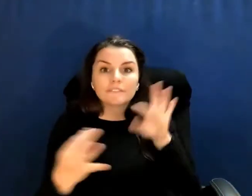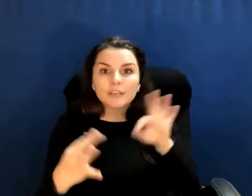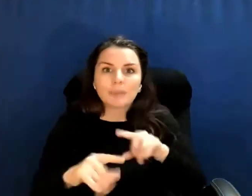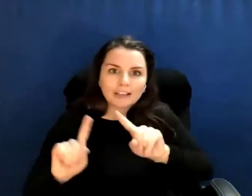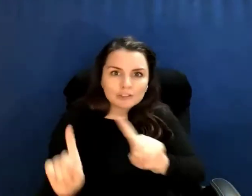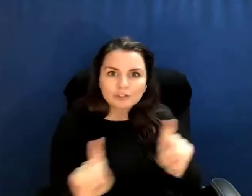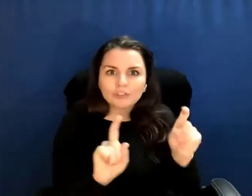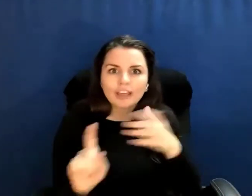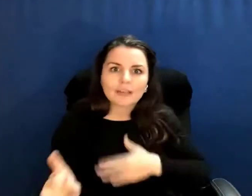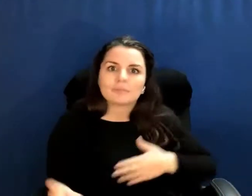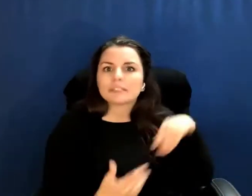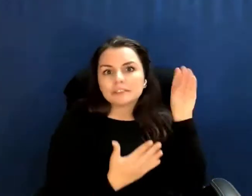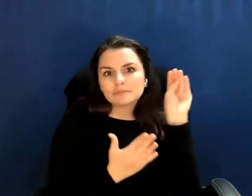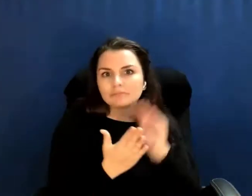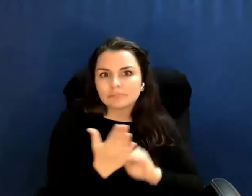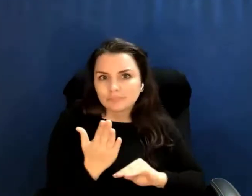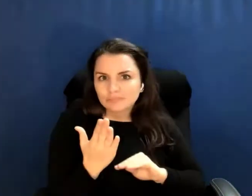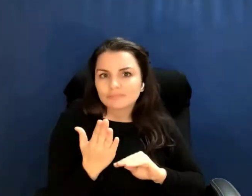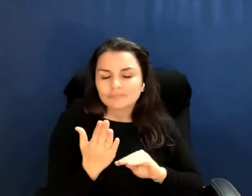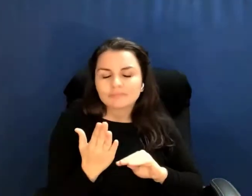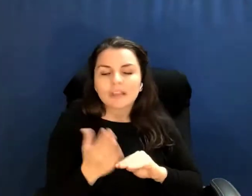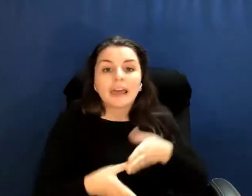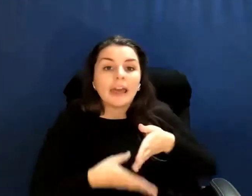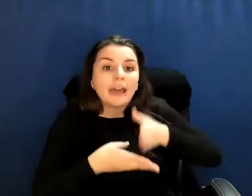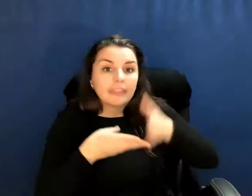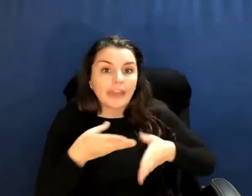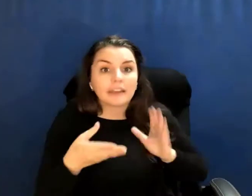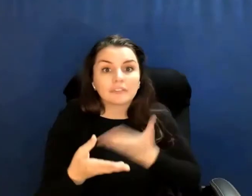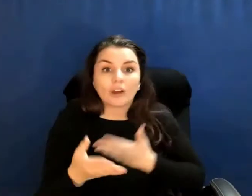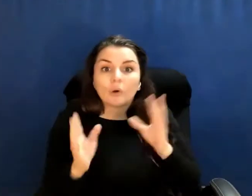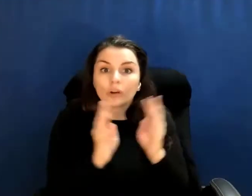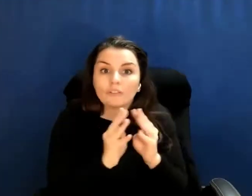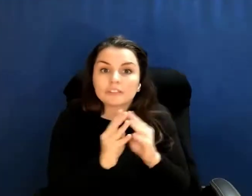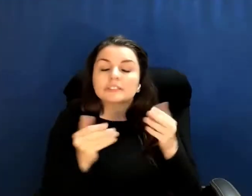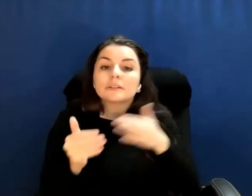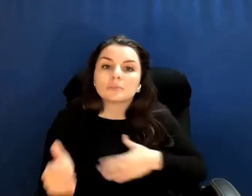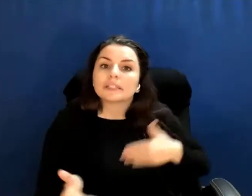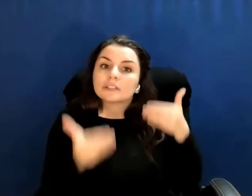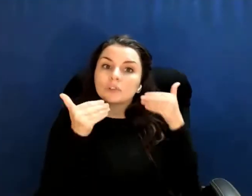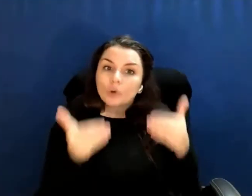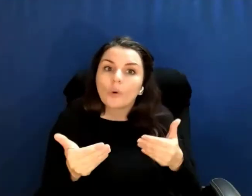to join this session. At the end of our conference, please take a moment to fill out the overall survey